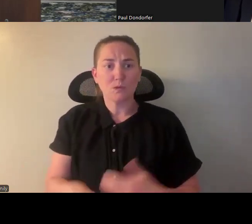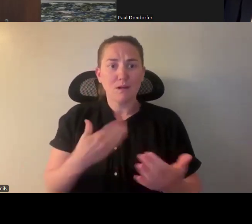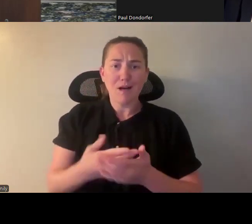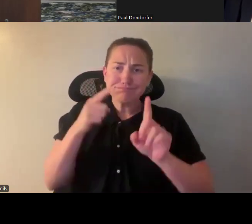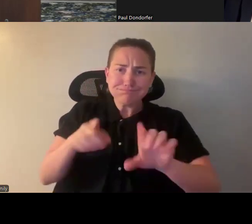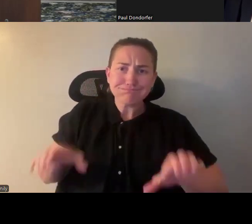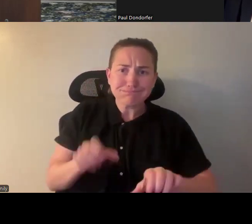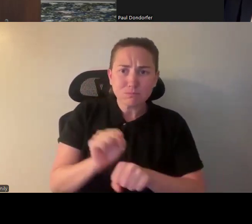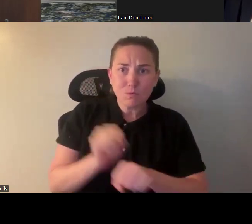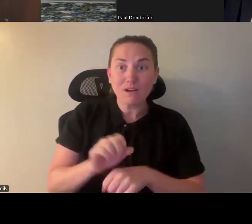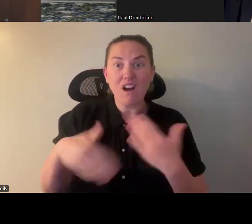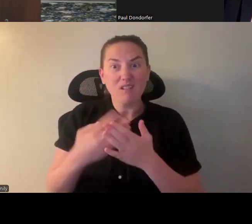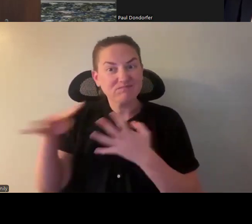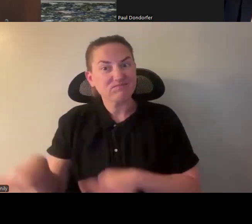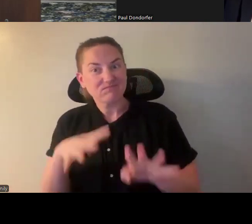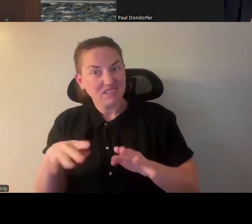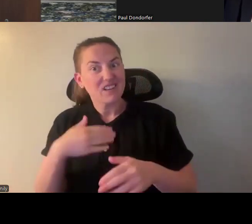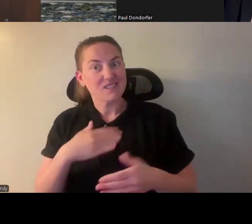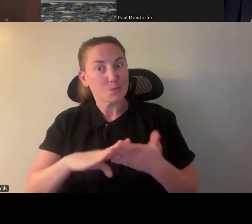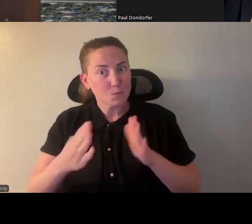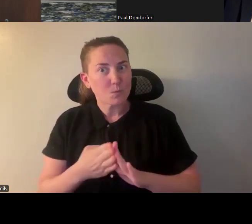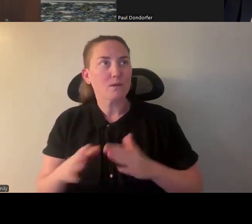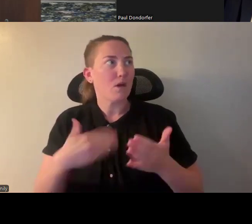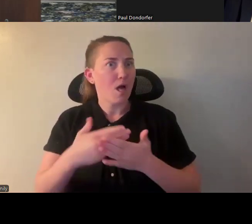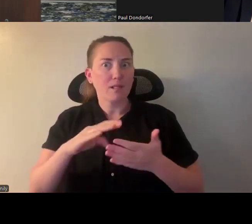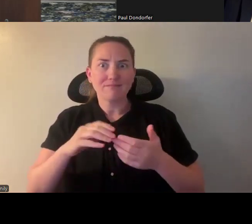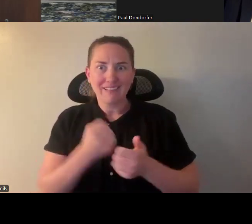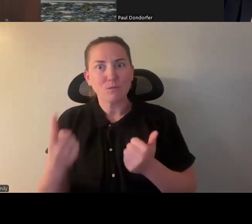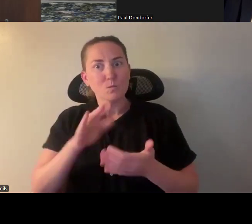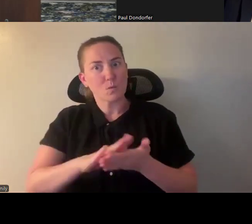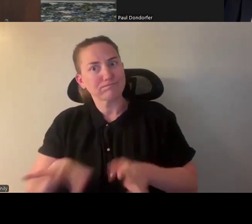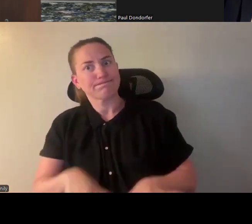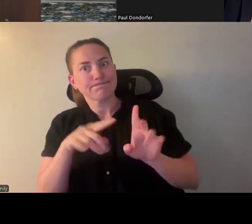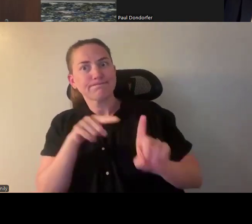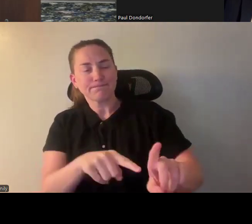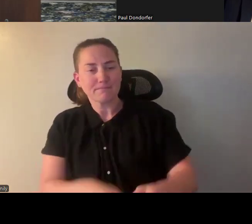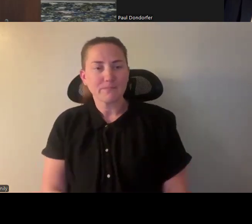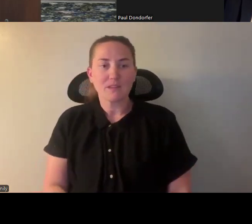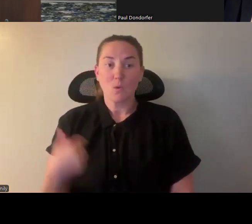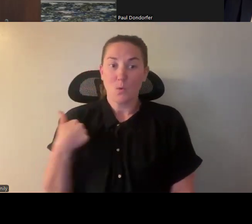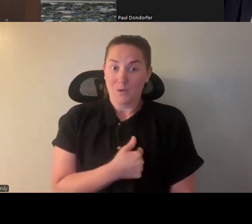and a source of immense pride for his school and community Now therefore we I Roman President and